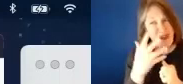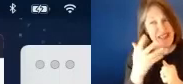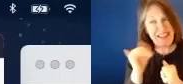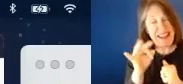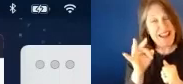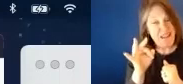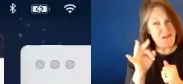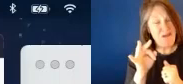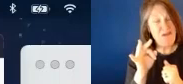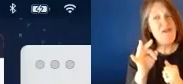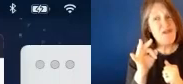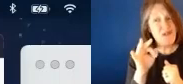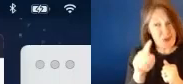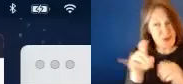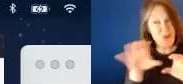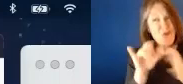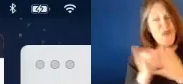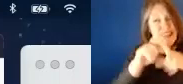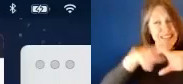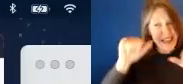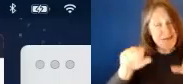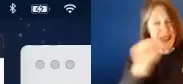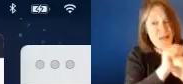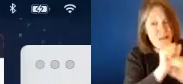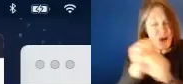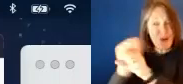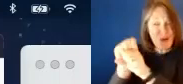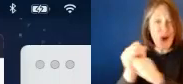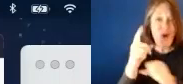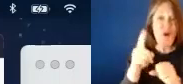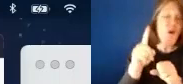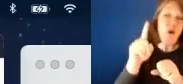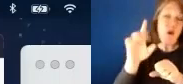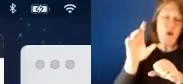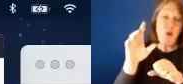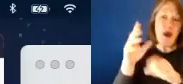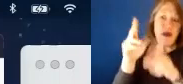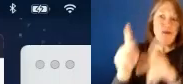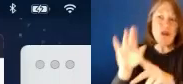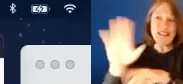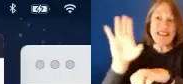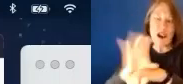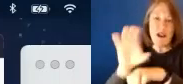authors computer might override the other, and you might lose content.